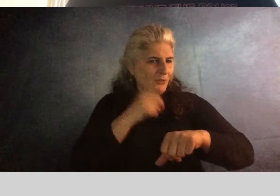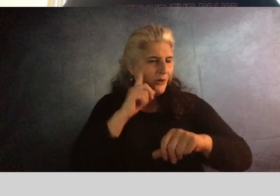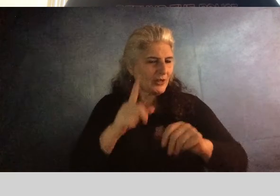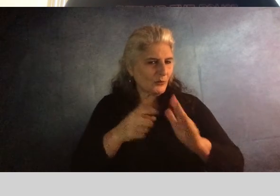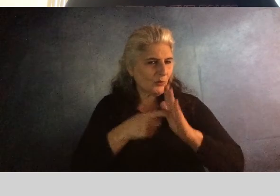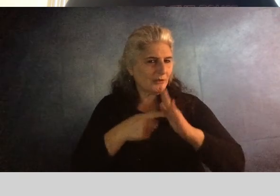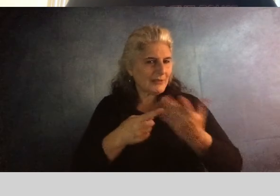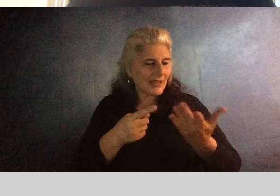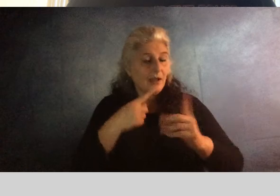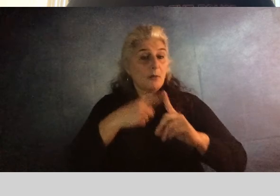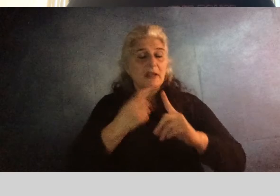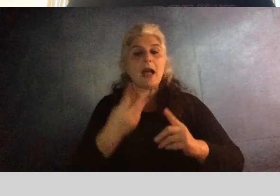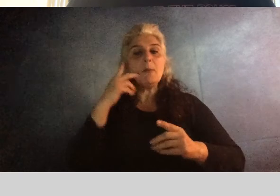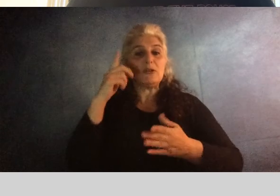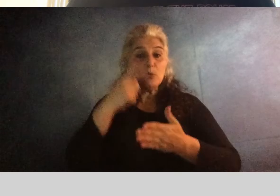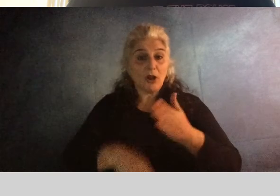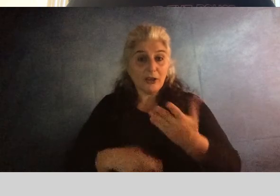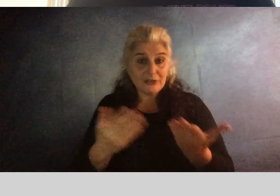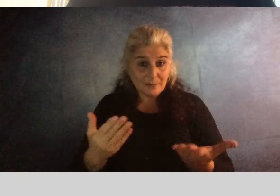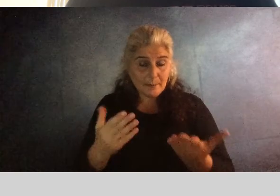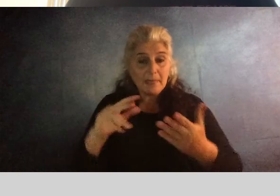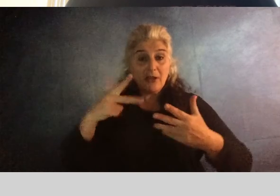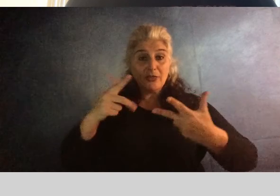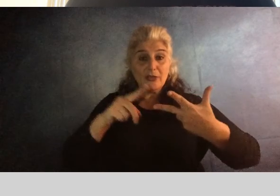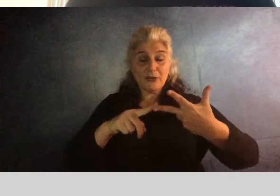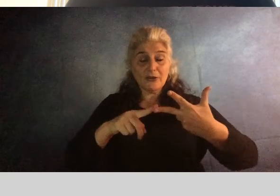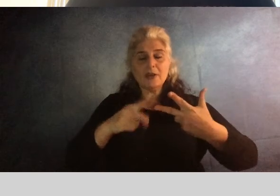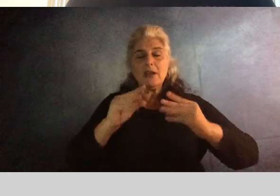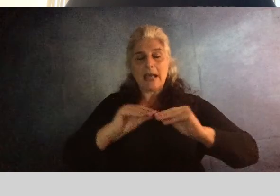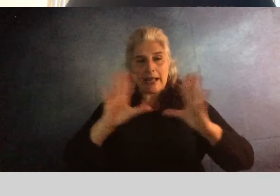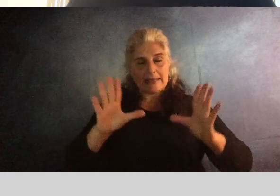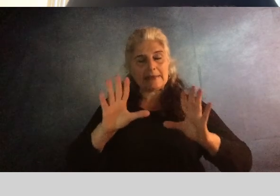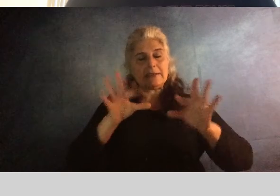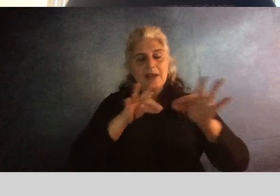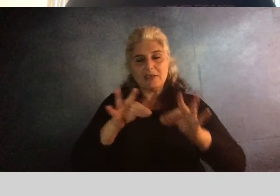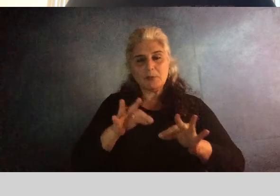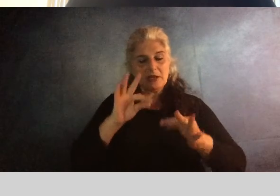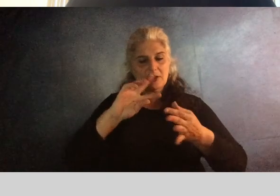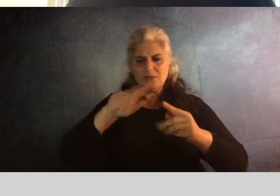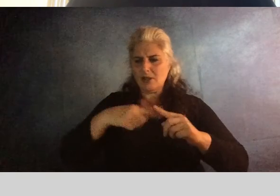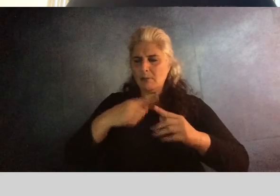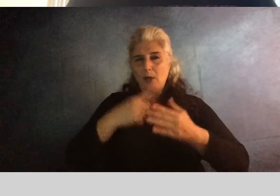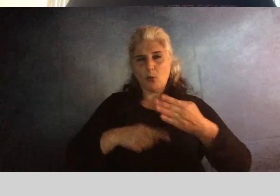and how much it's gonna cost and 3, a cogent explanation of what those outcomes will be.